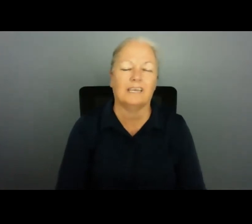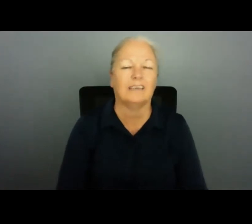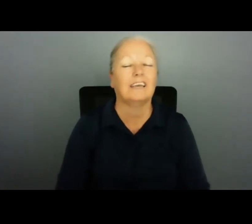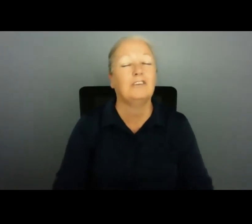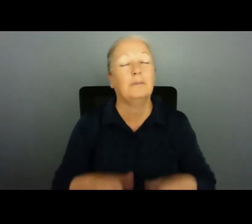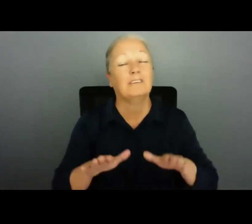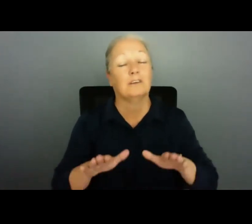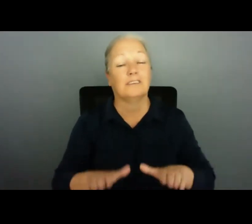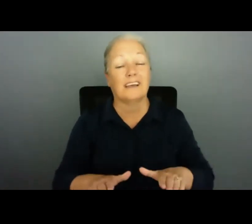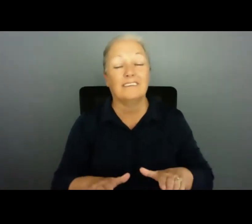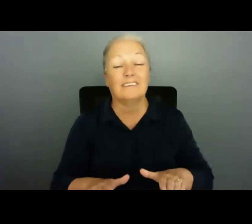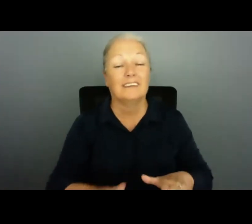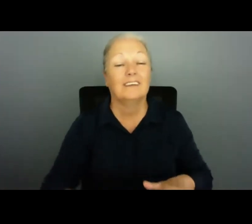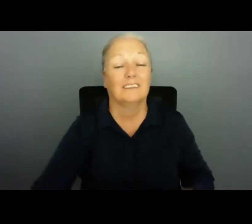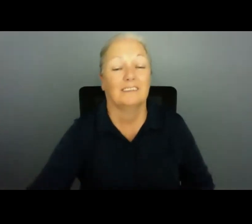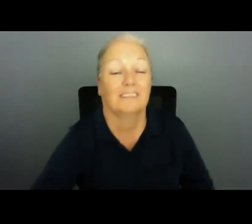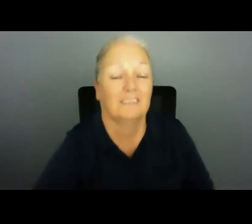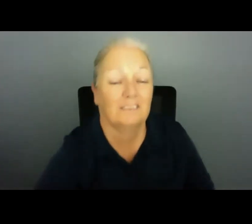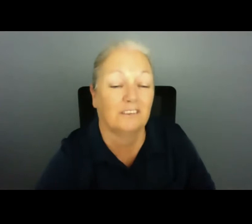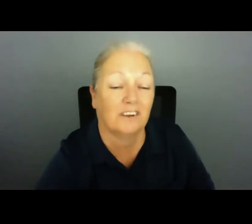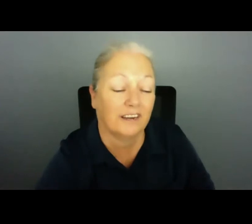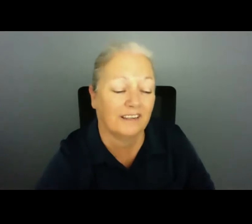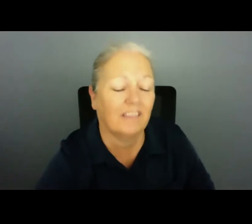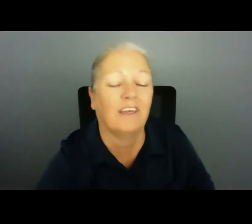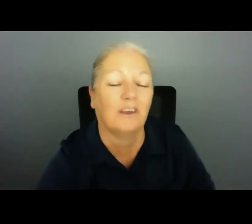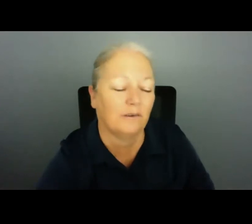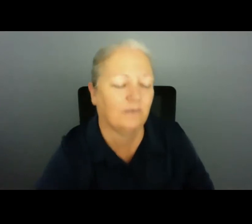can you please slow down oh sure thank you sorry sorry